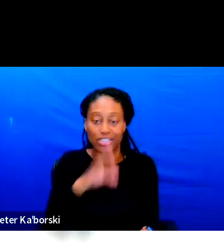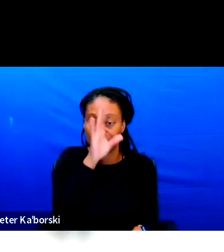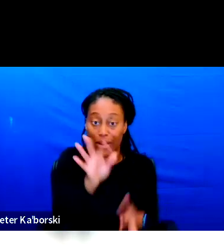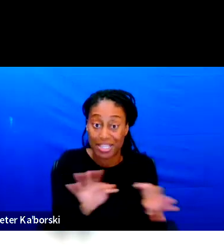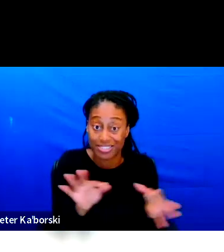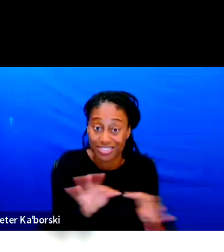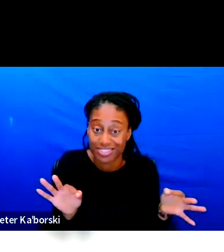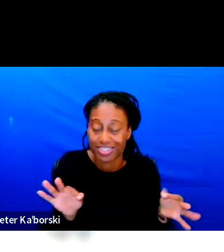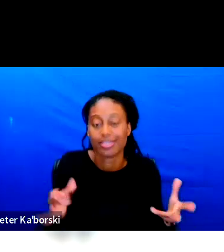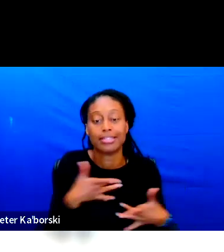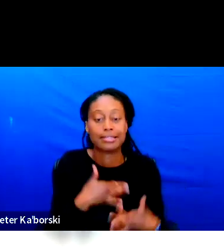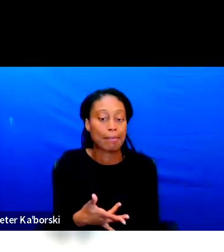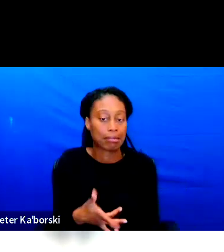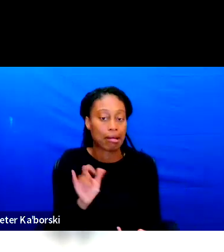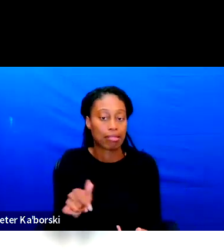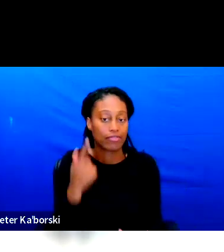Adam Ayers w/ APRIL: That seems to be the move for the young crowd.